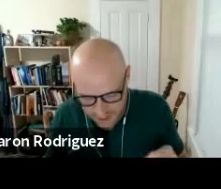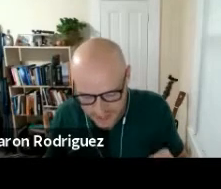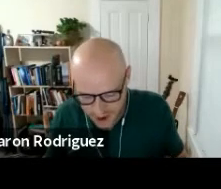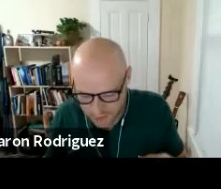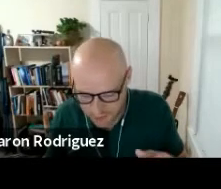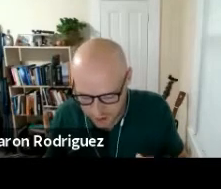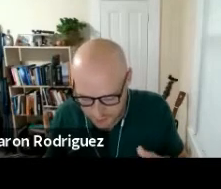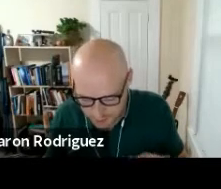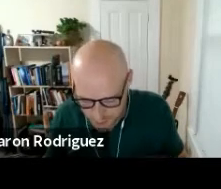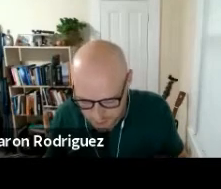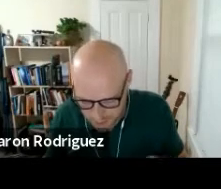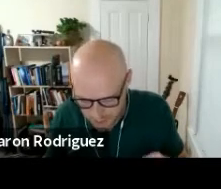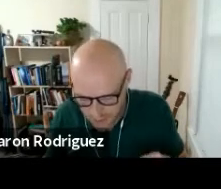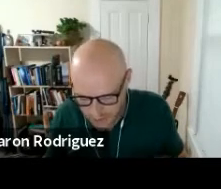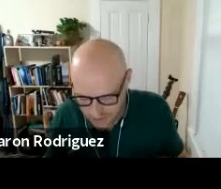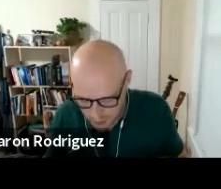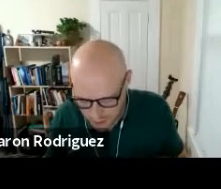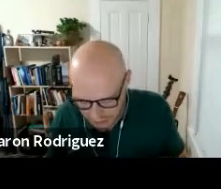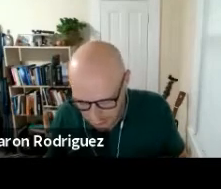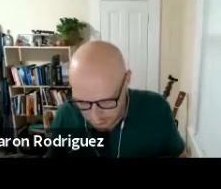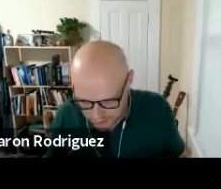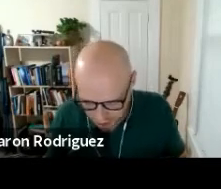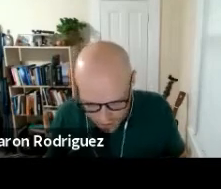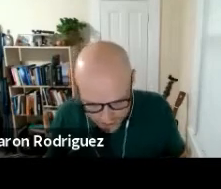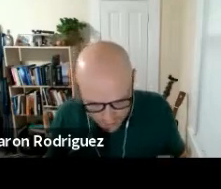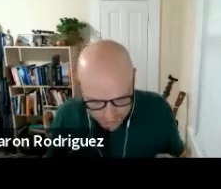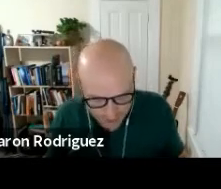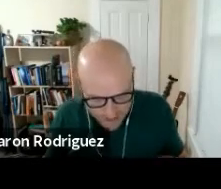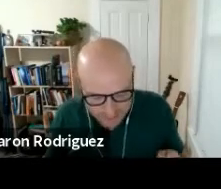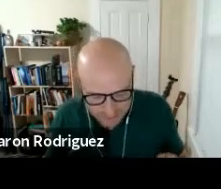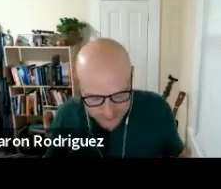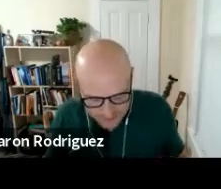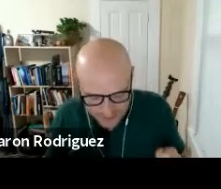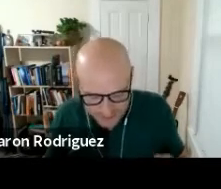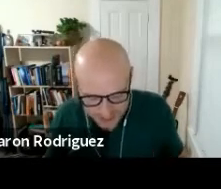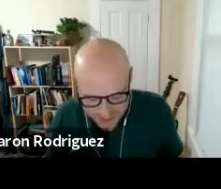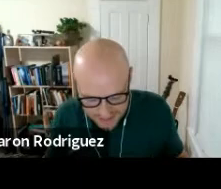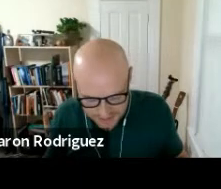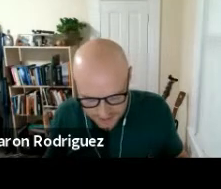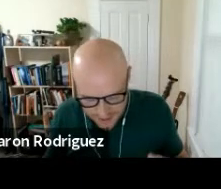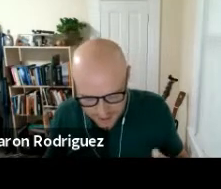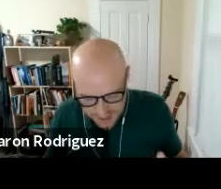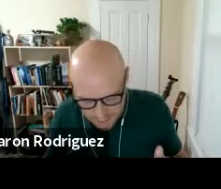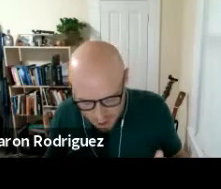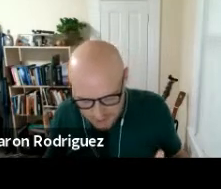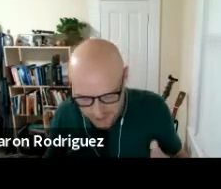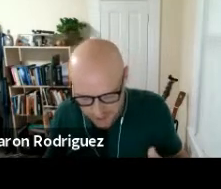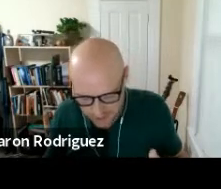narrative grammar mode. This mode outputs audio of panel specific events. This mode is triggered